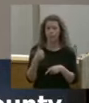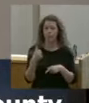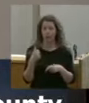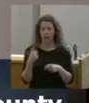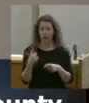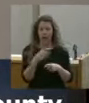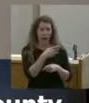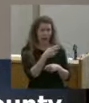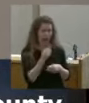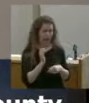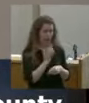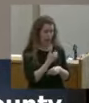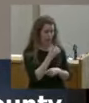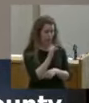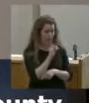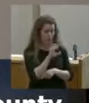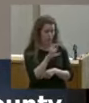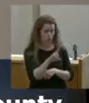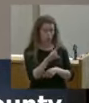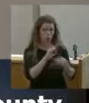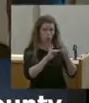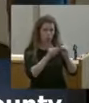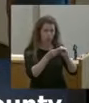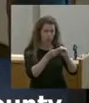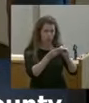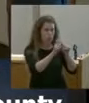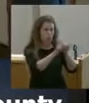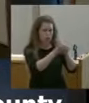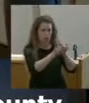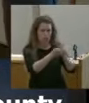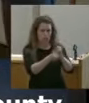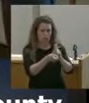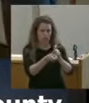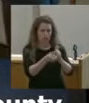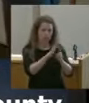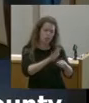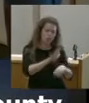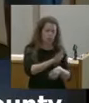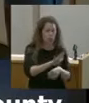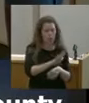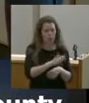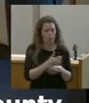we're still working on this, but in general I would say the hospitals that